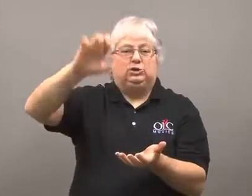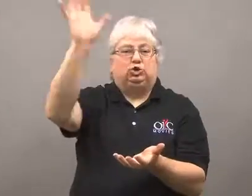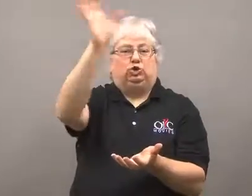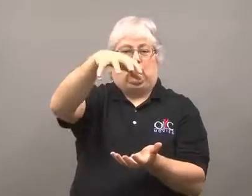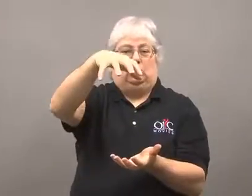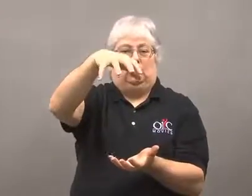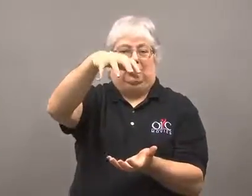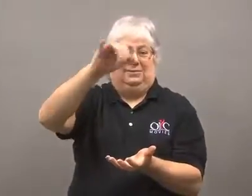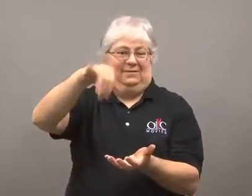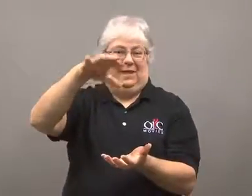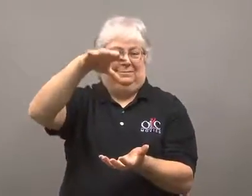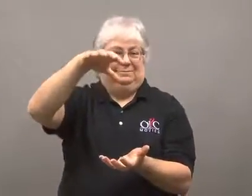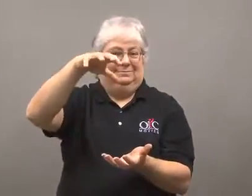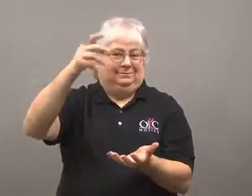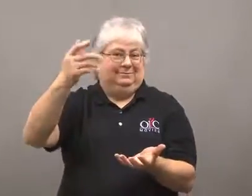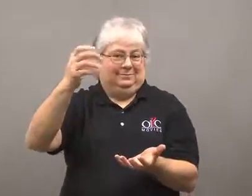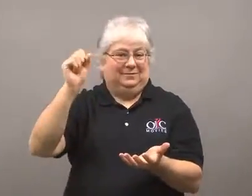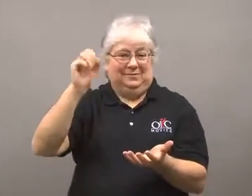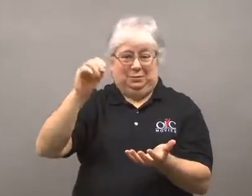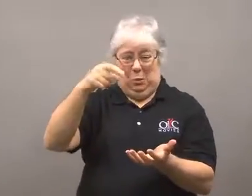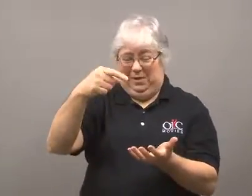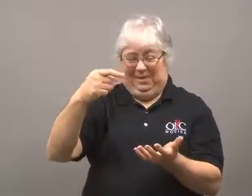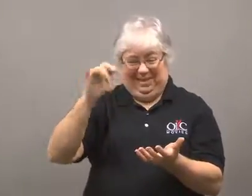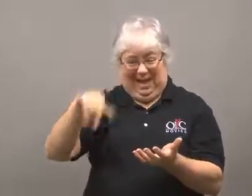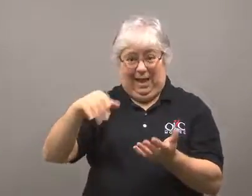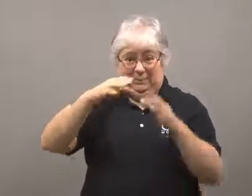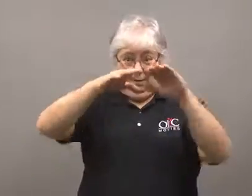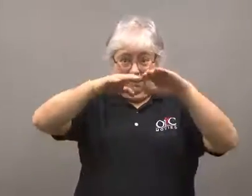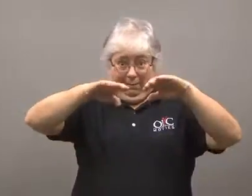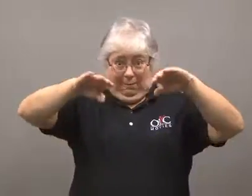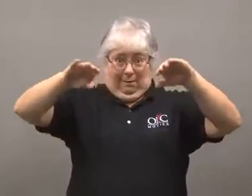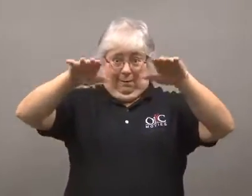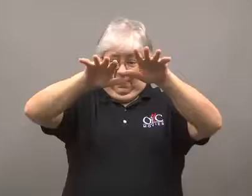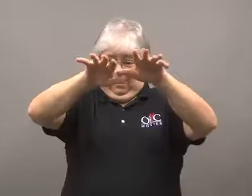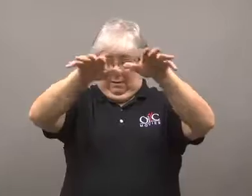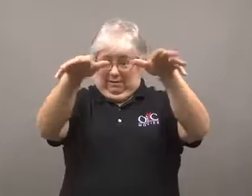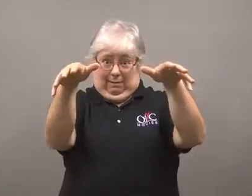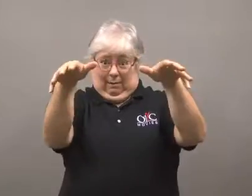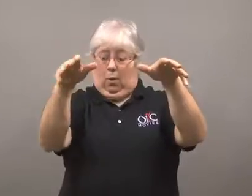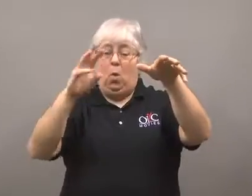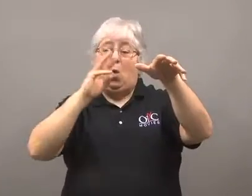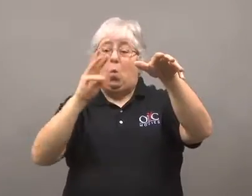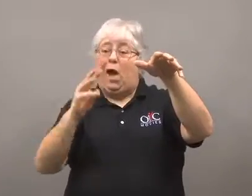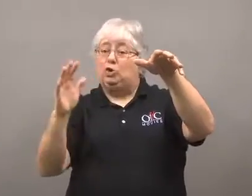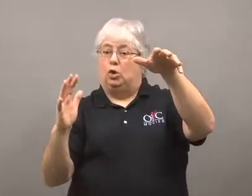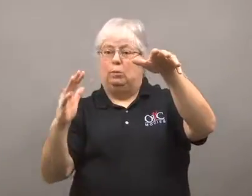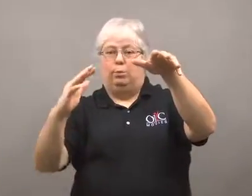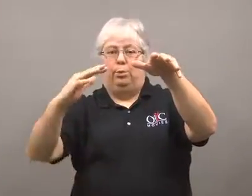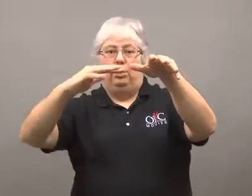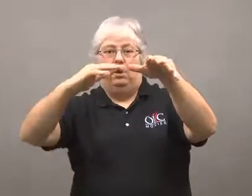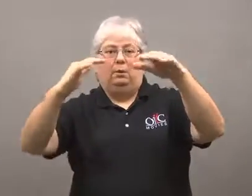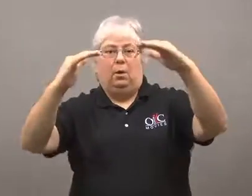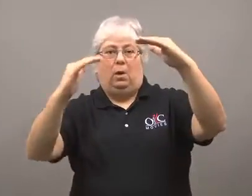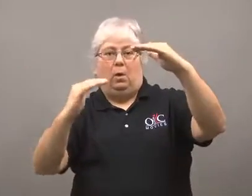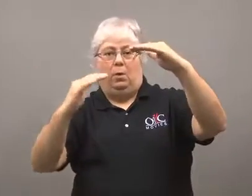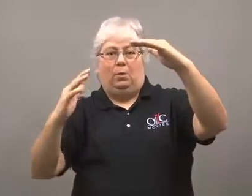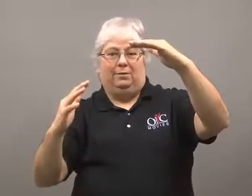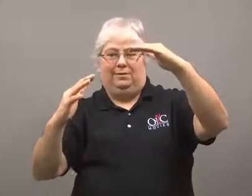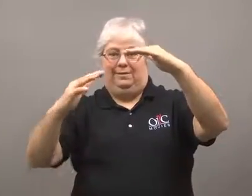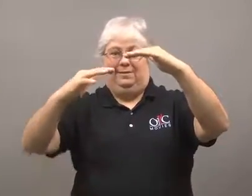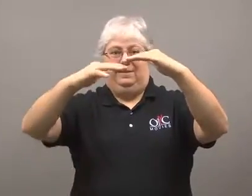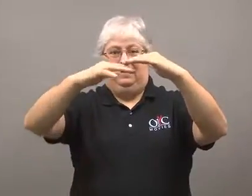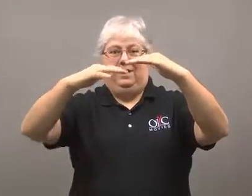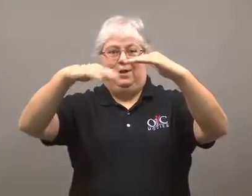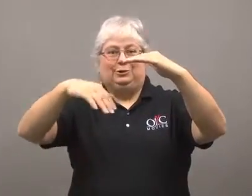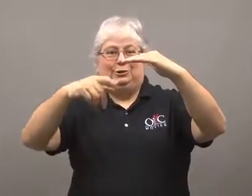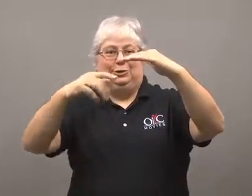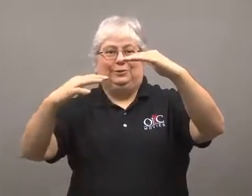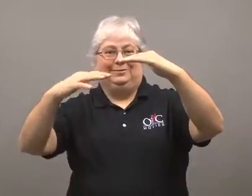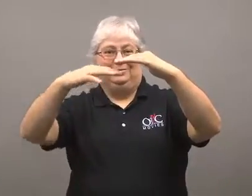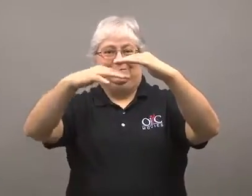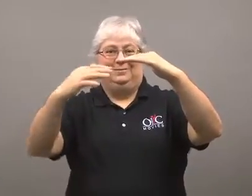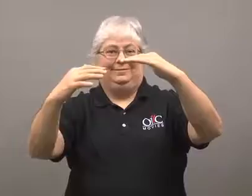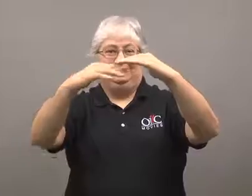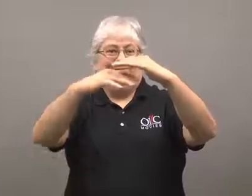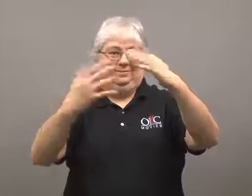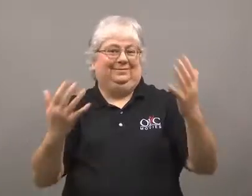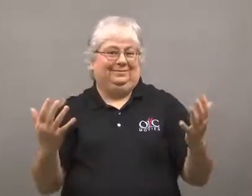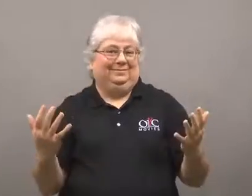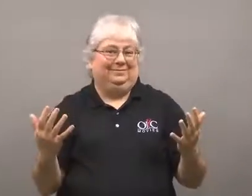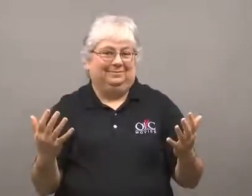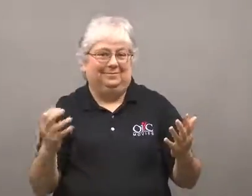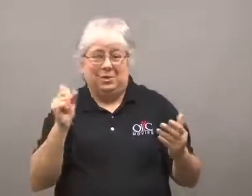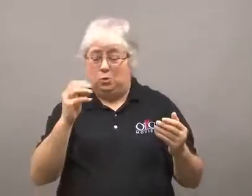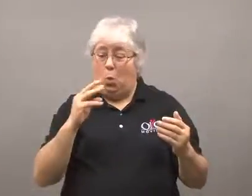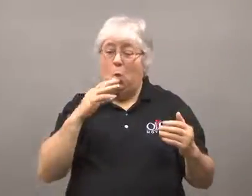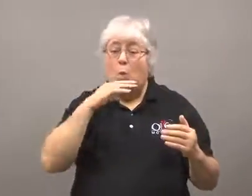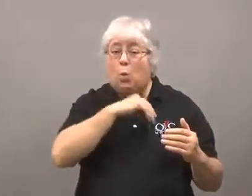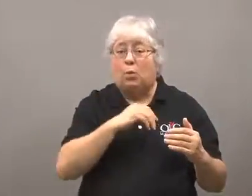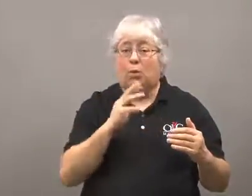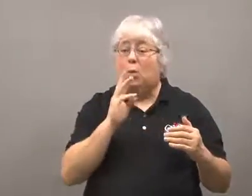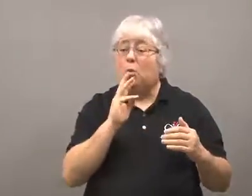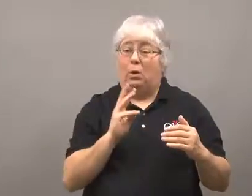It's filled with ice. It's below sea level, so water can seep in under the ice.